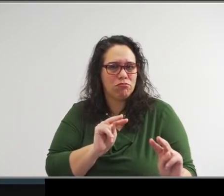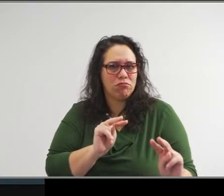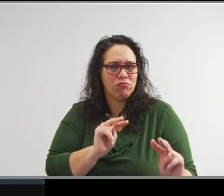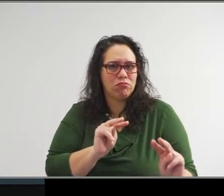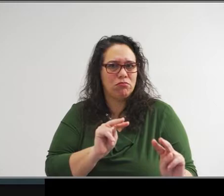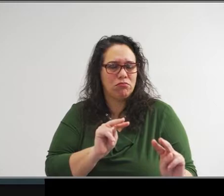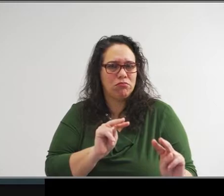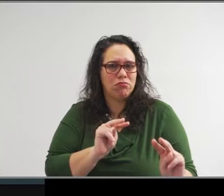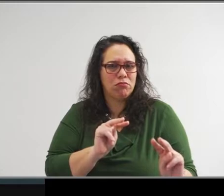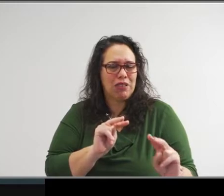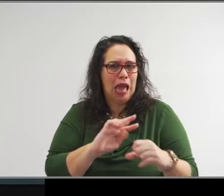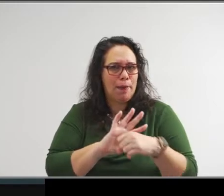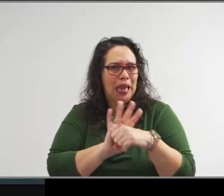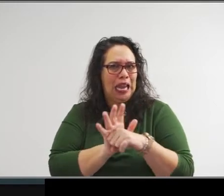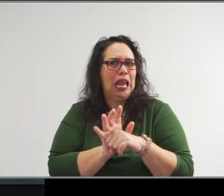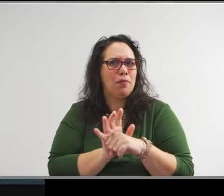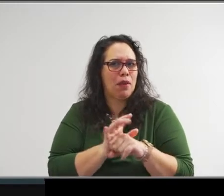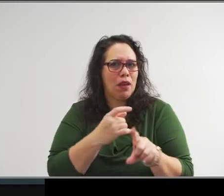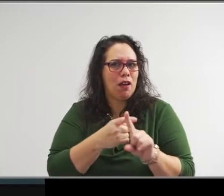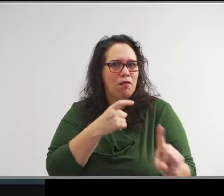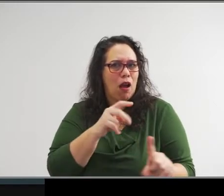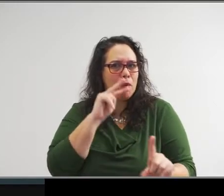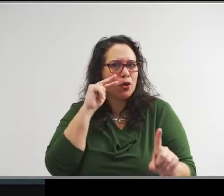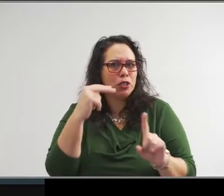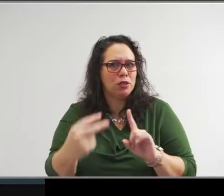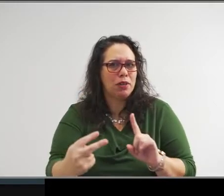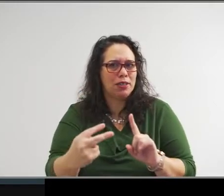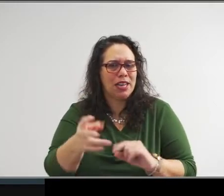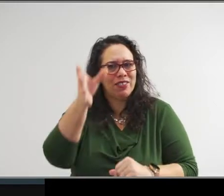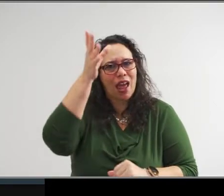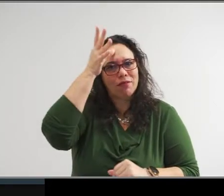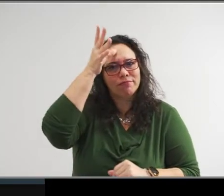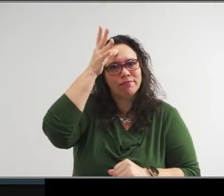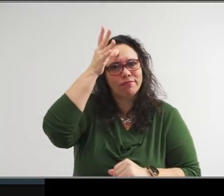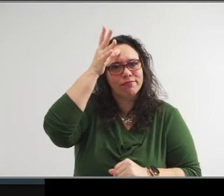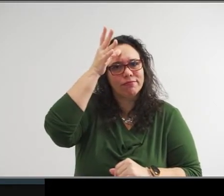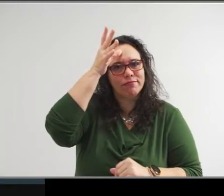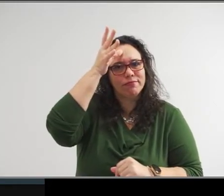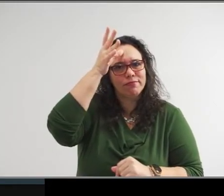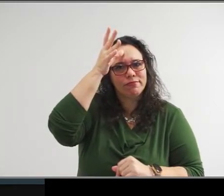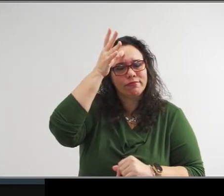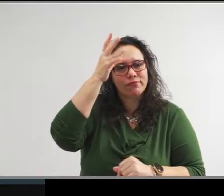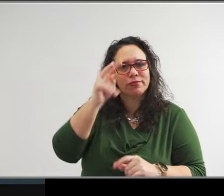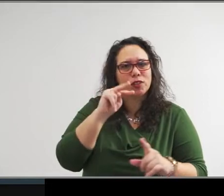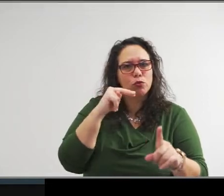about this pandemic from the perspective of a debt and the perspective of a father.